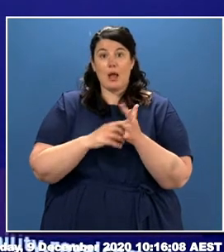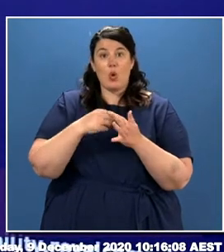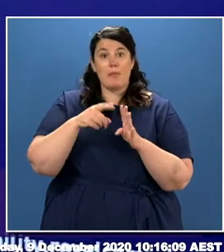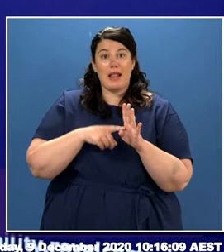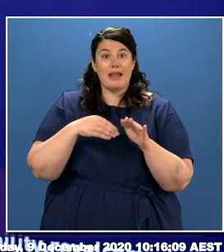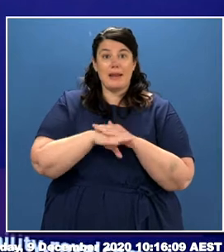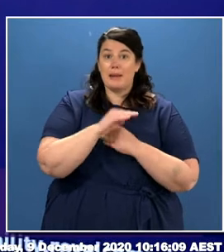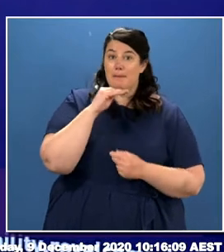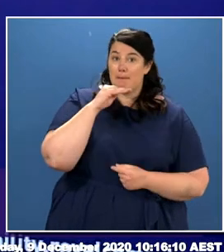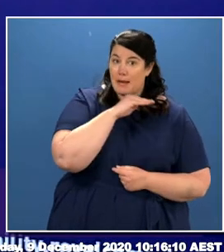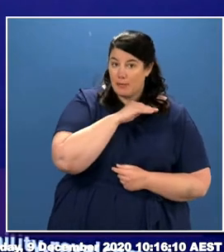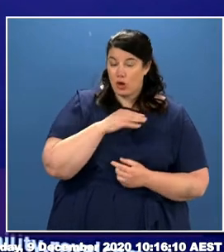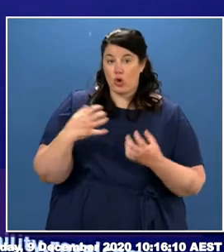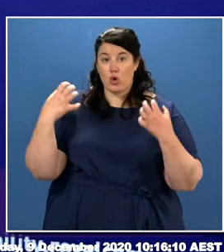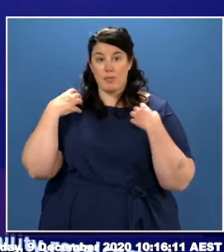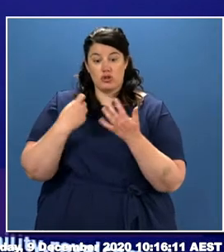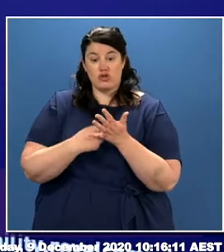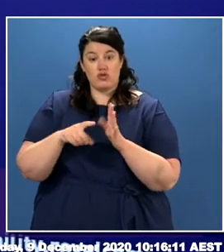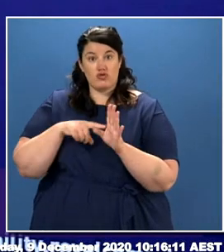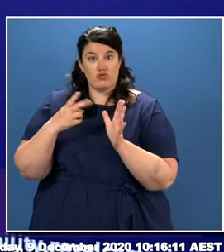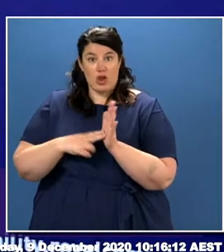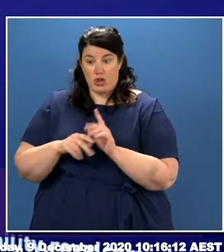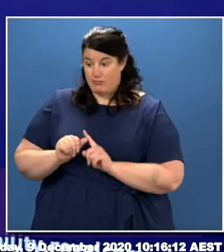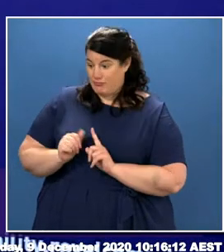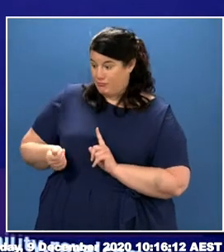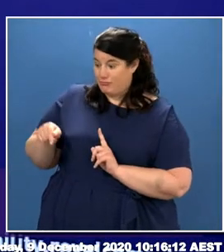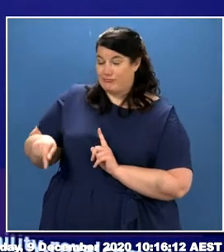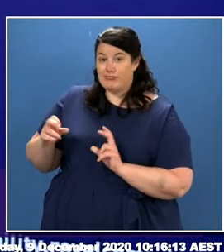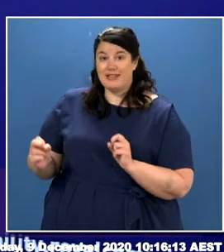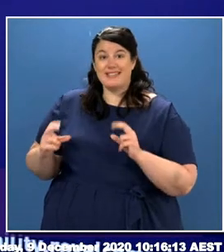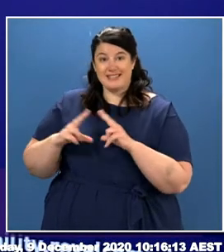Commissioner Ryan is in Sydney with me in the Sydney hearing room.